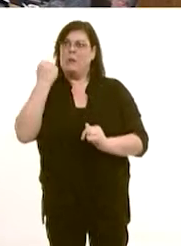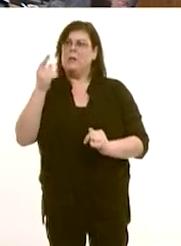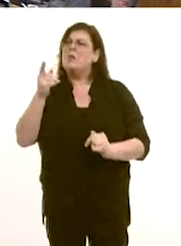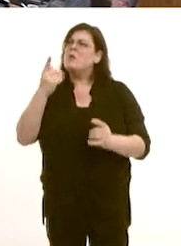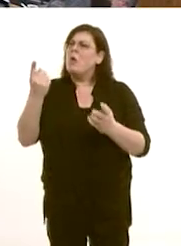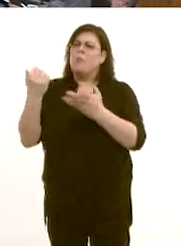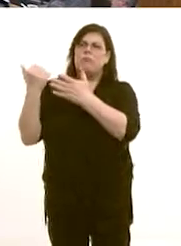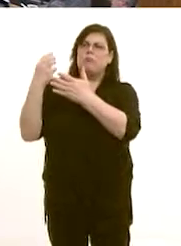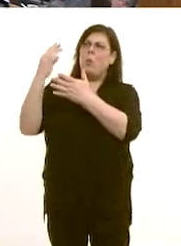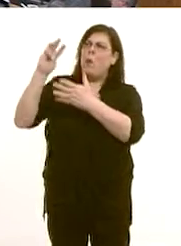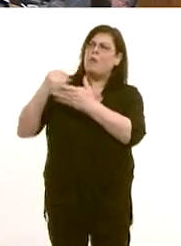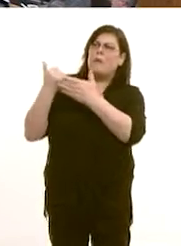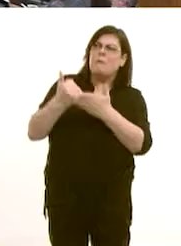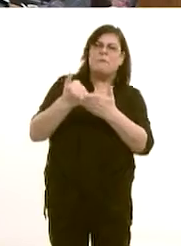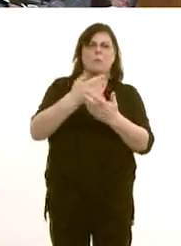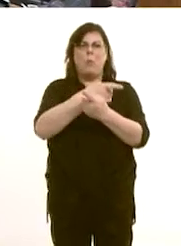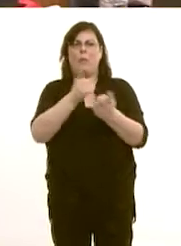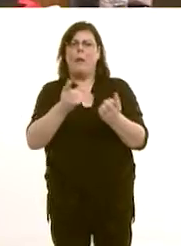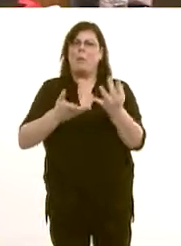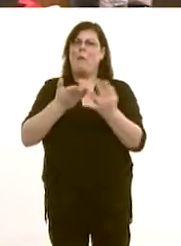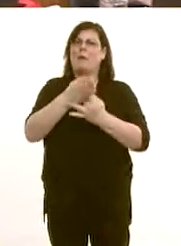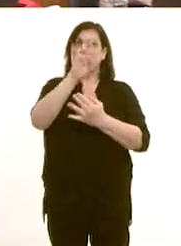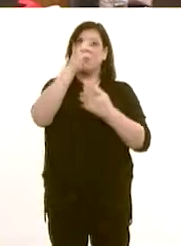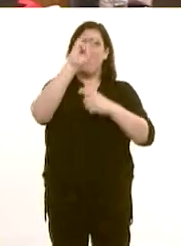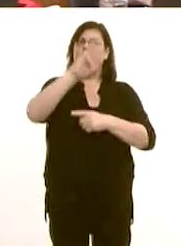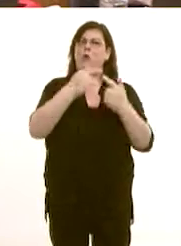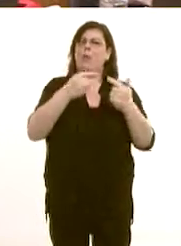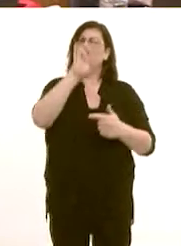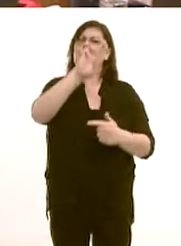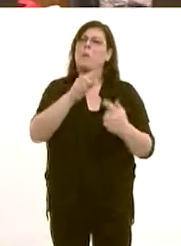Carwyn Jones: Well, that’s a very relevant question.